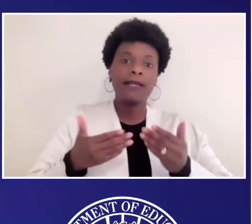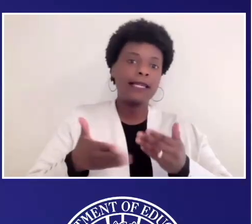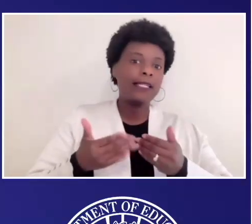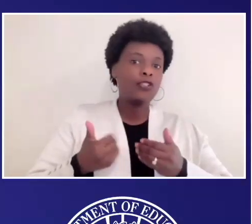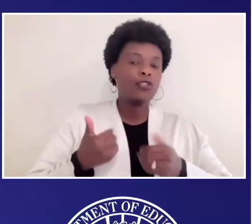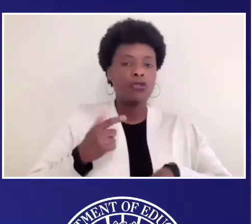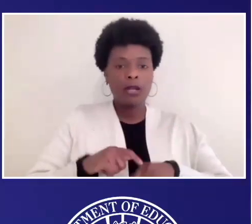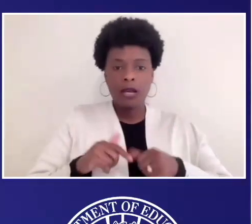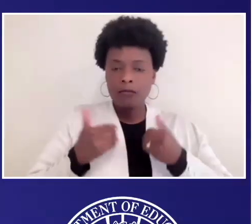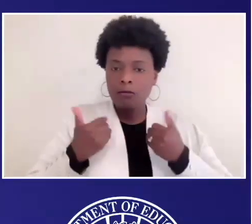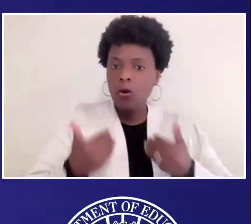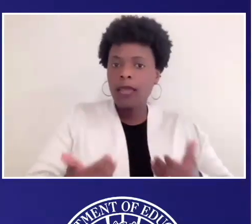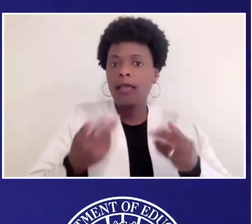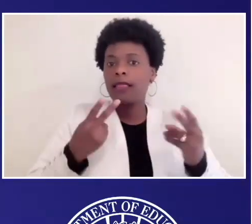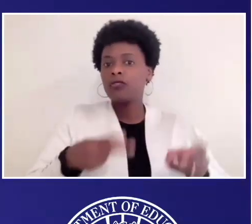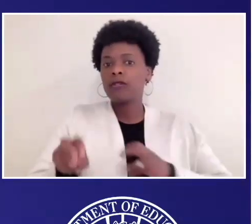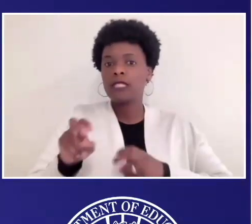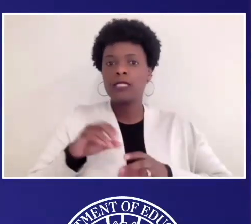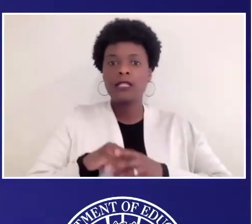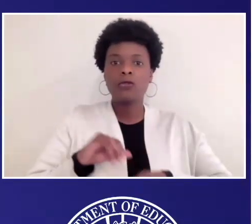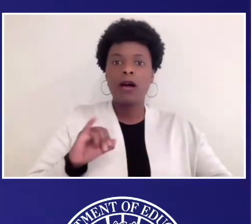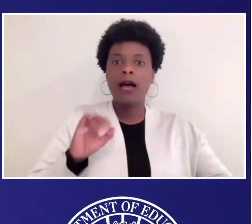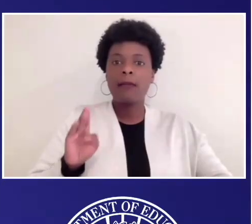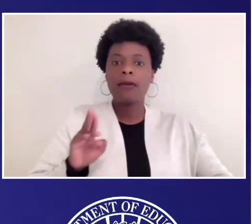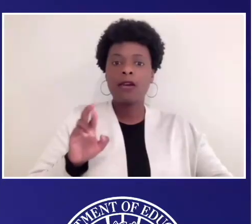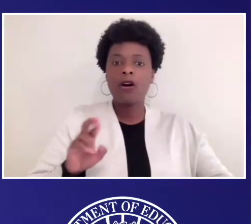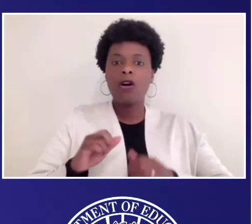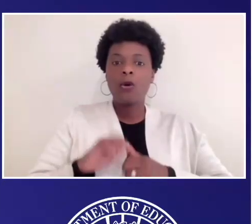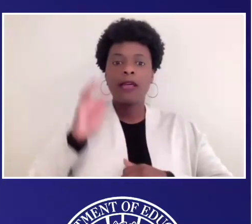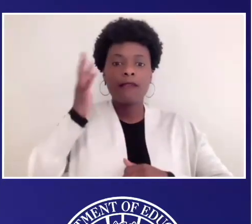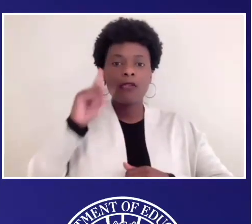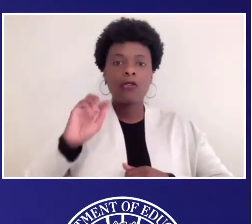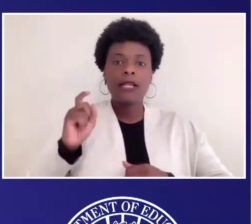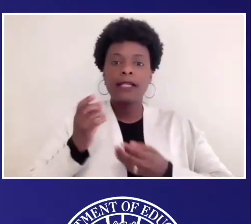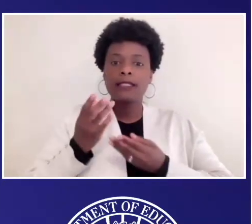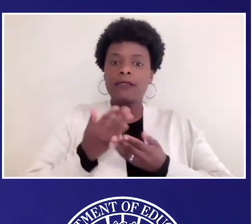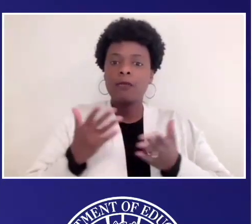and then transitioning into IBR through Federal tax information sharing, as well as that we're looking into this